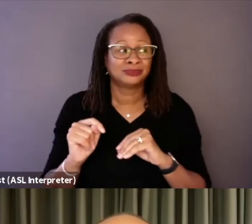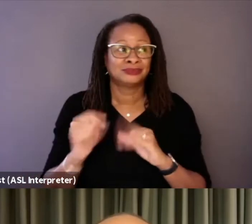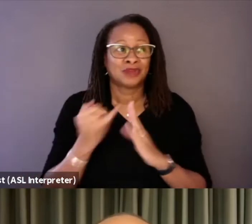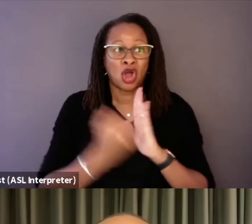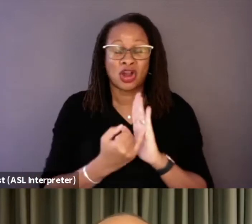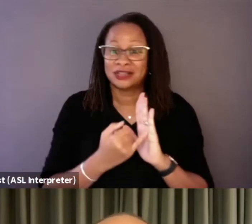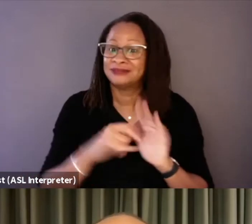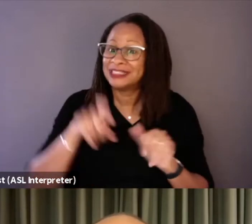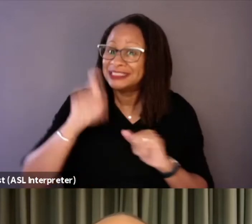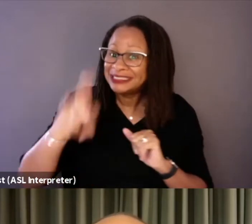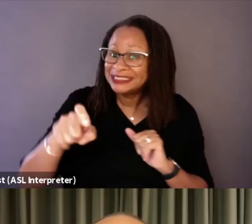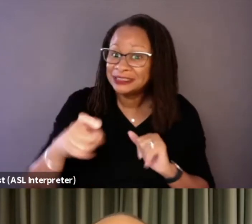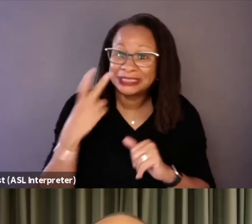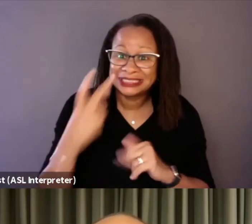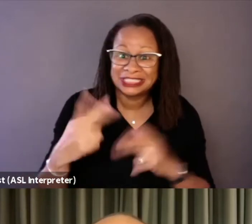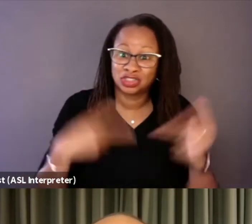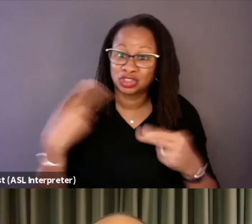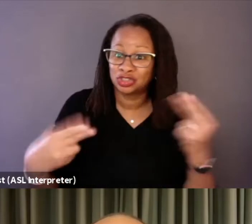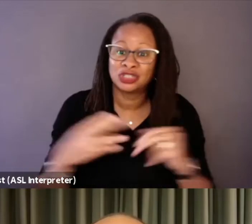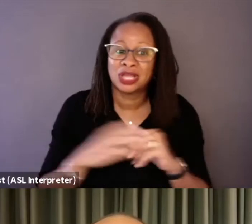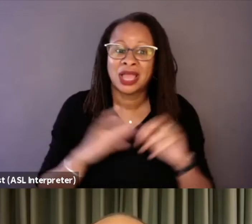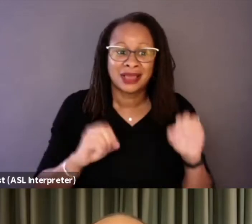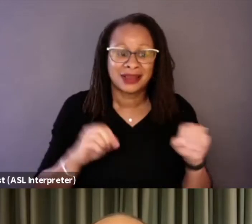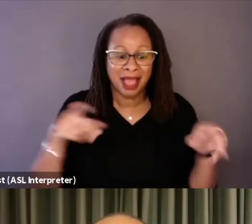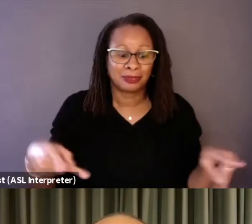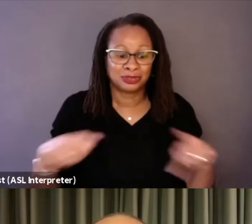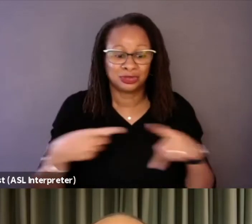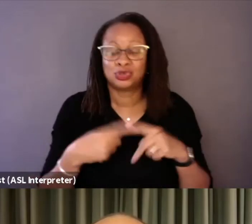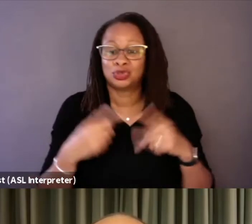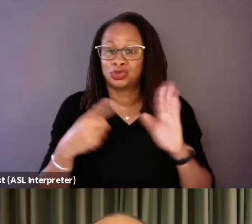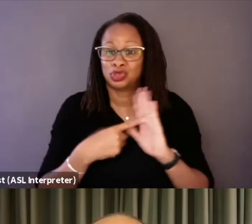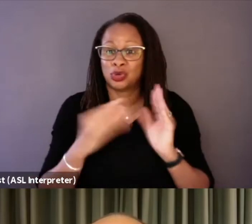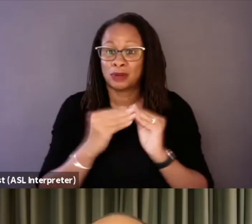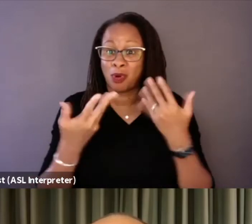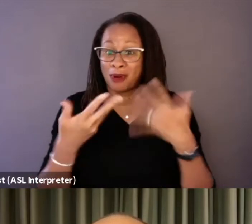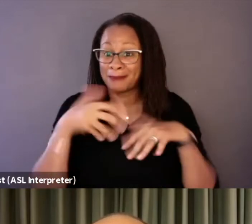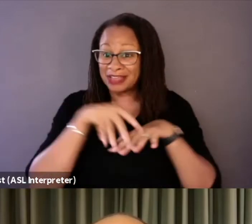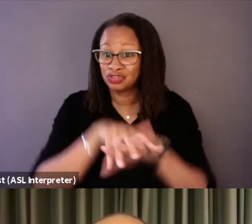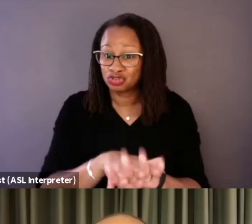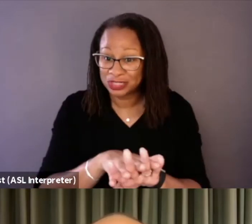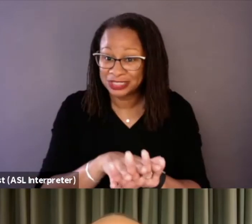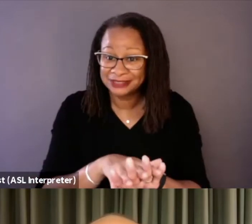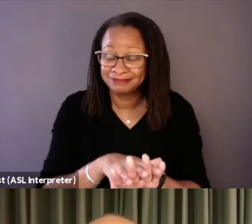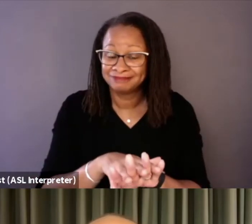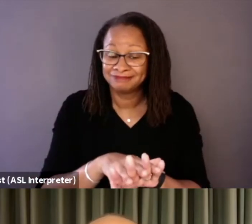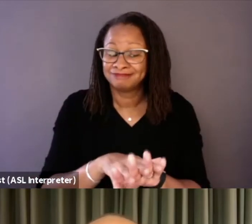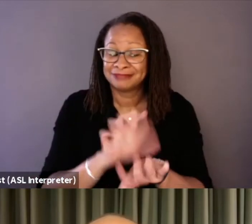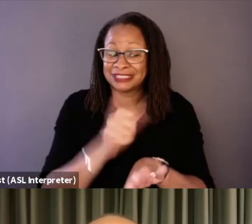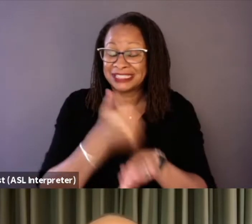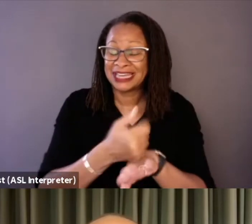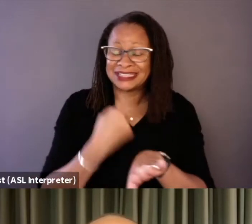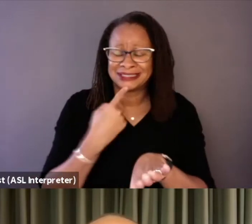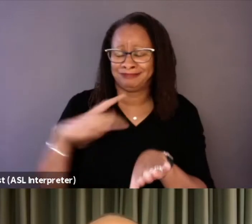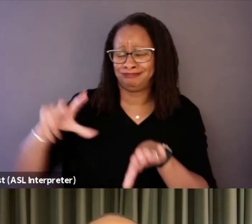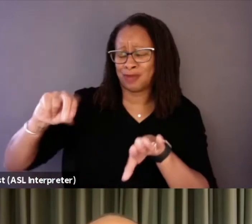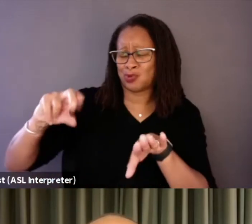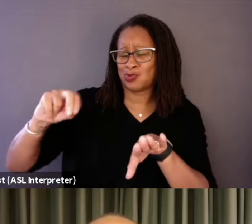opportunity to show it in a more mainstream setting, he balked at that? Would he have made it the 2018 show?